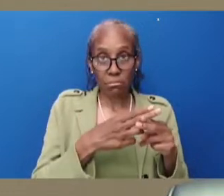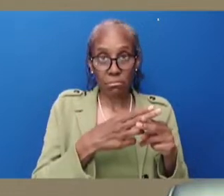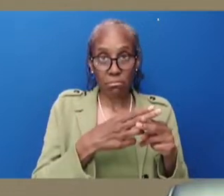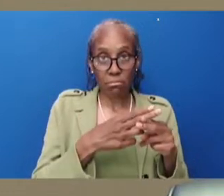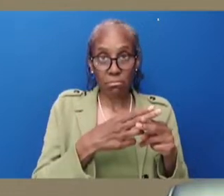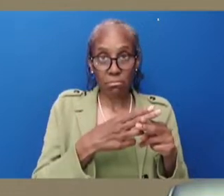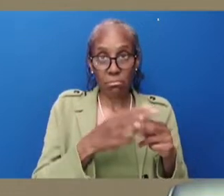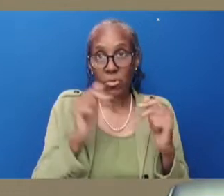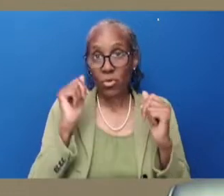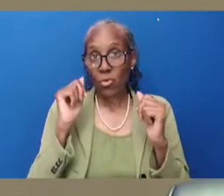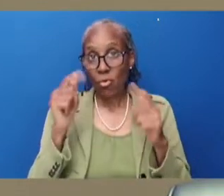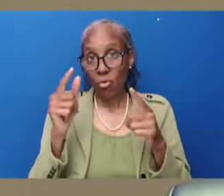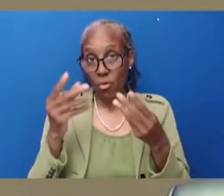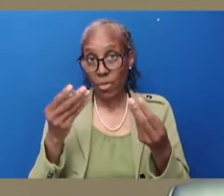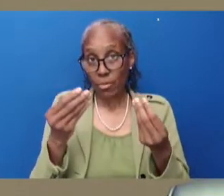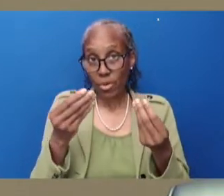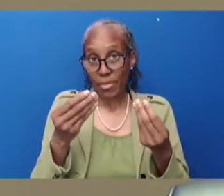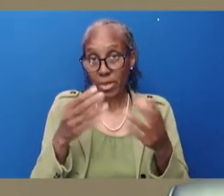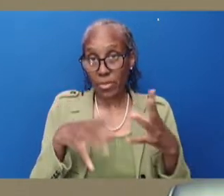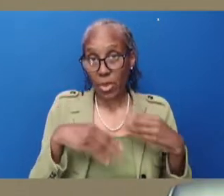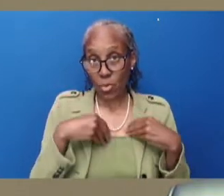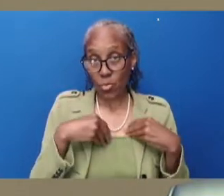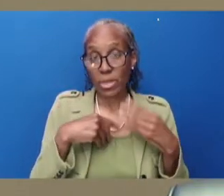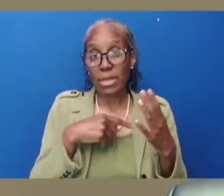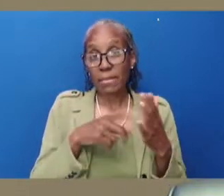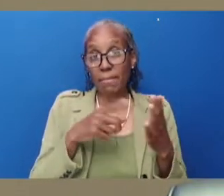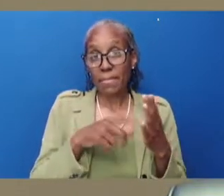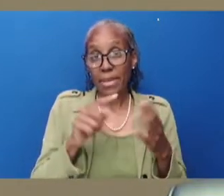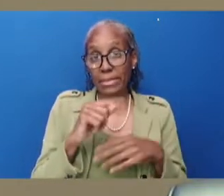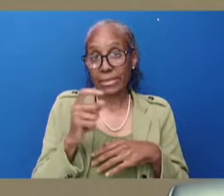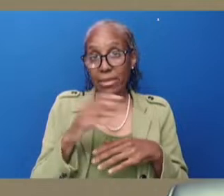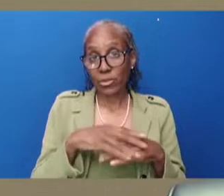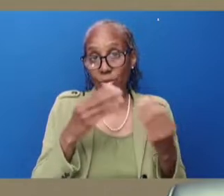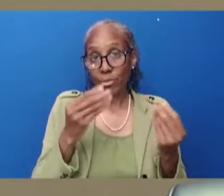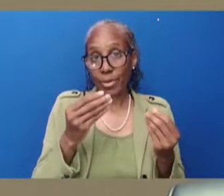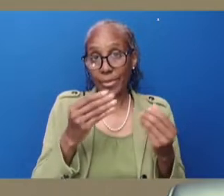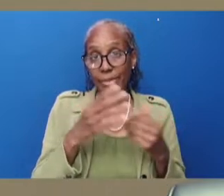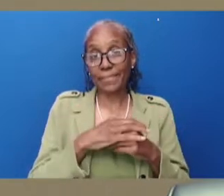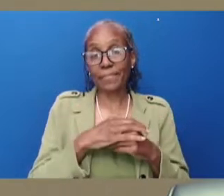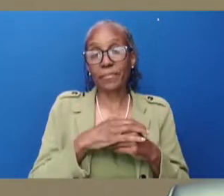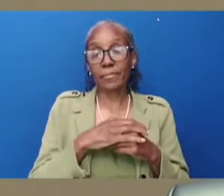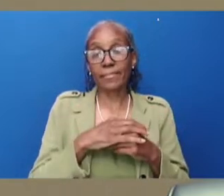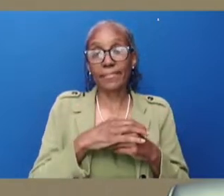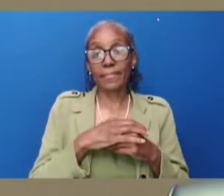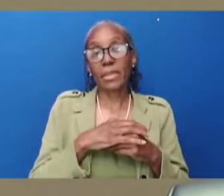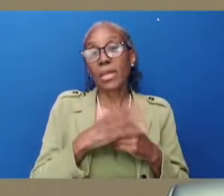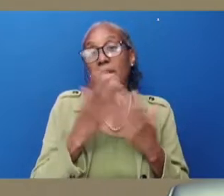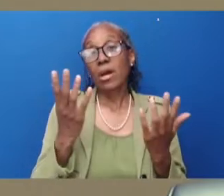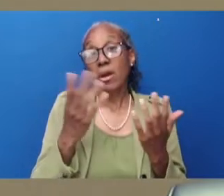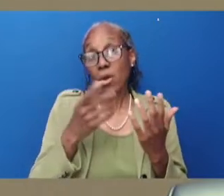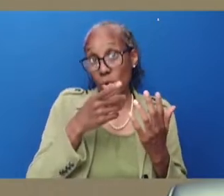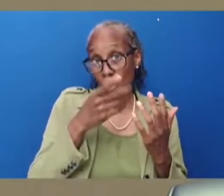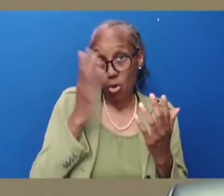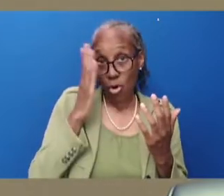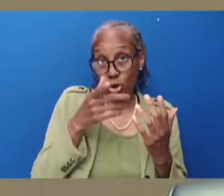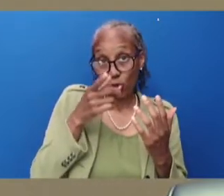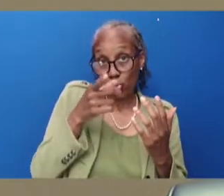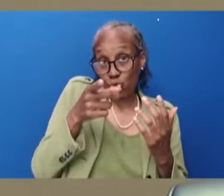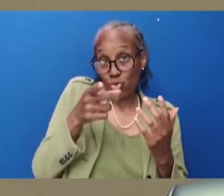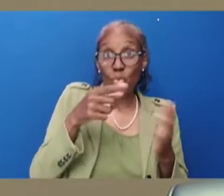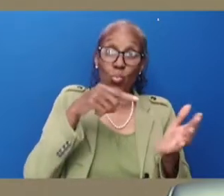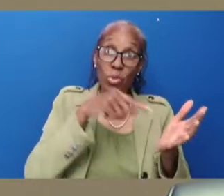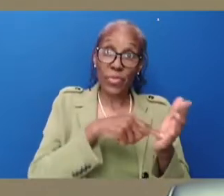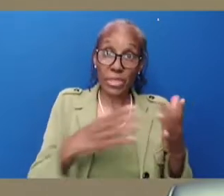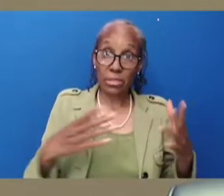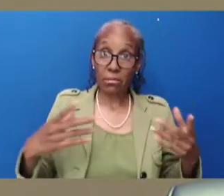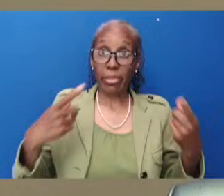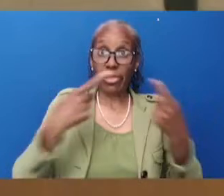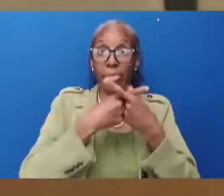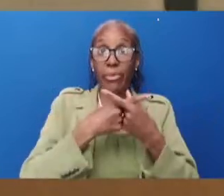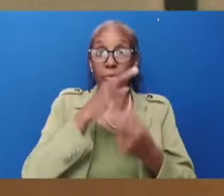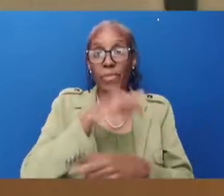HOME IS IN THEIR NAME, THEY OWN